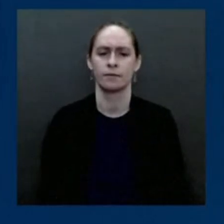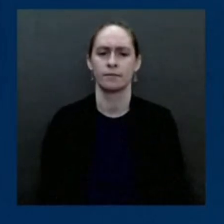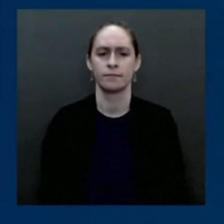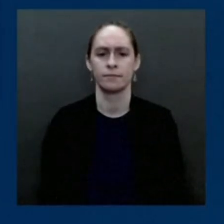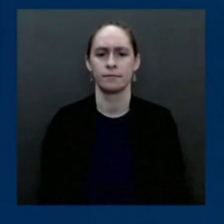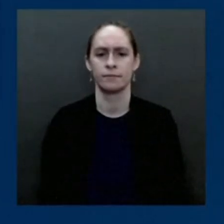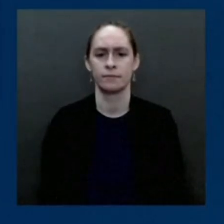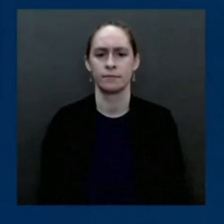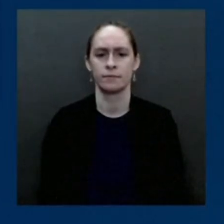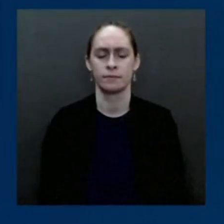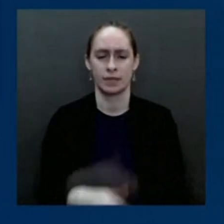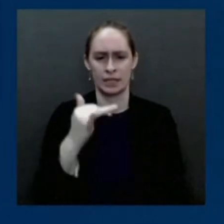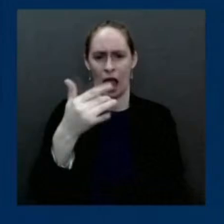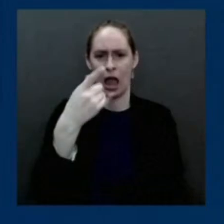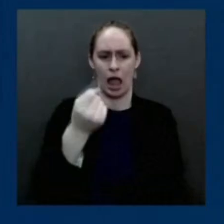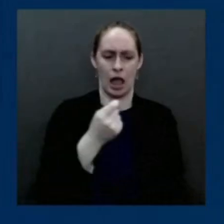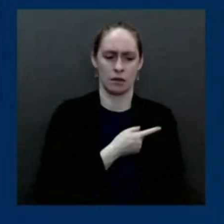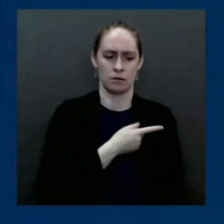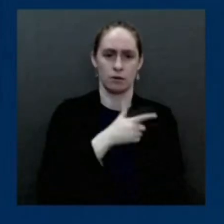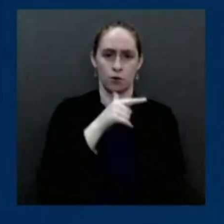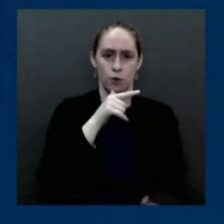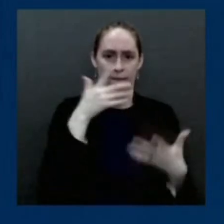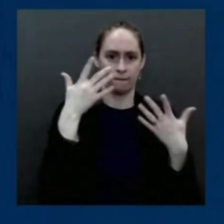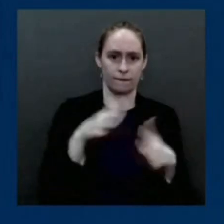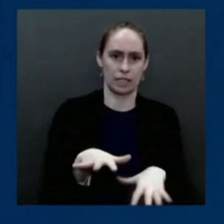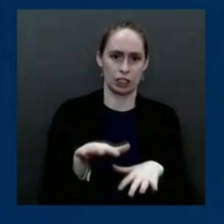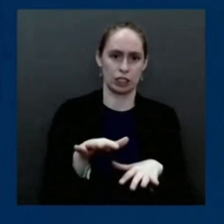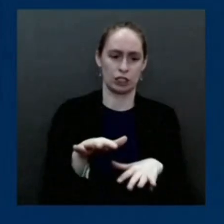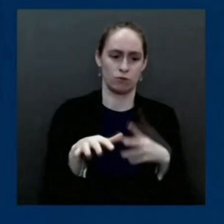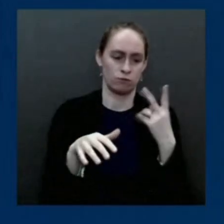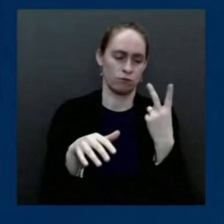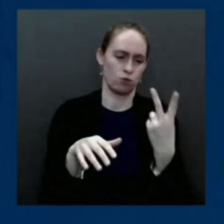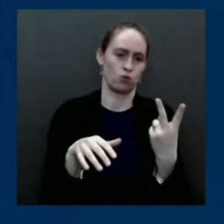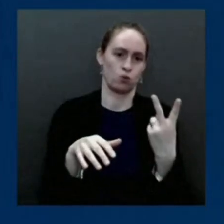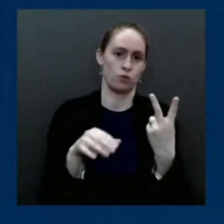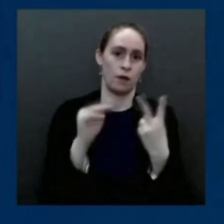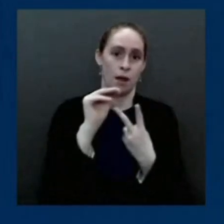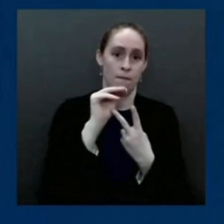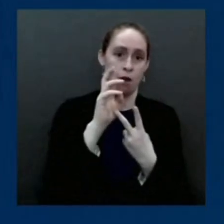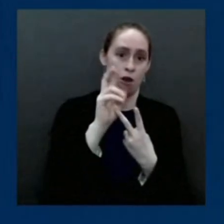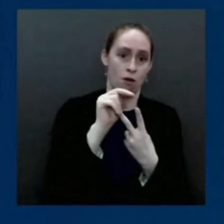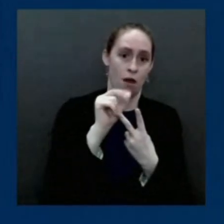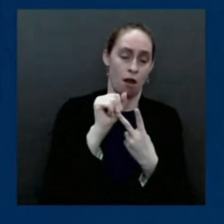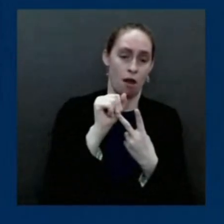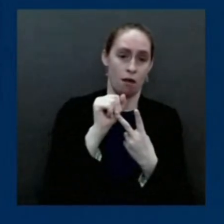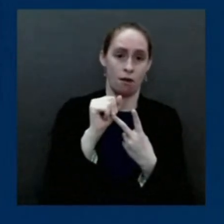RECEIVE TWO DOSES OF THEIR MRNA AND ONE DOSE OF J & J ELIGIBLE